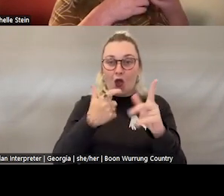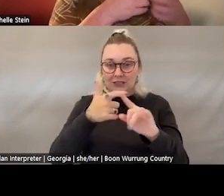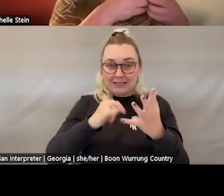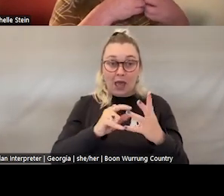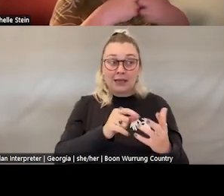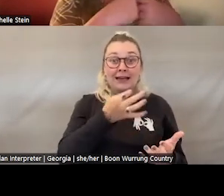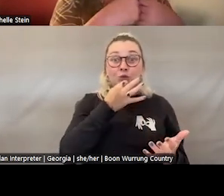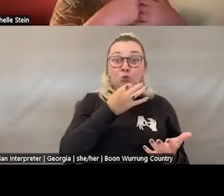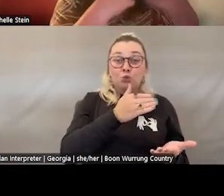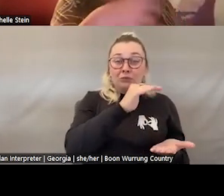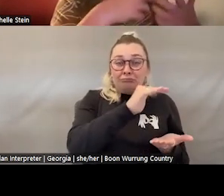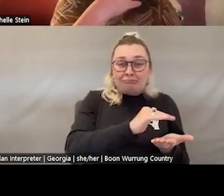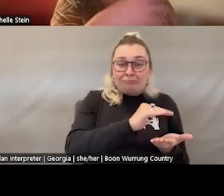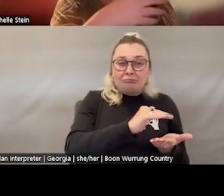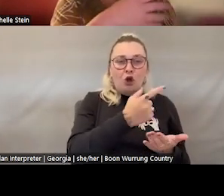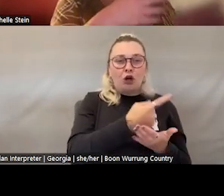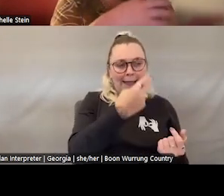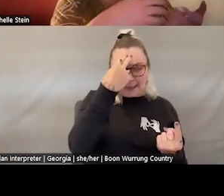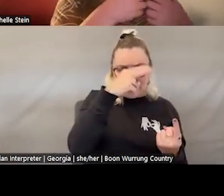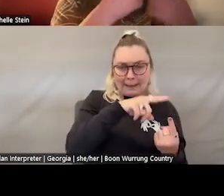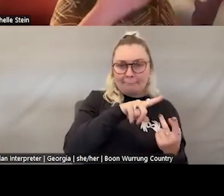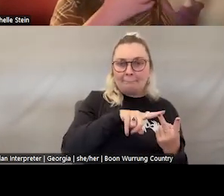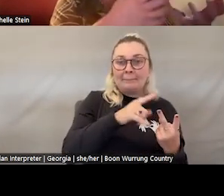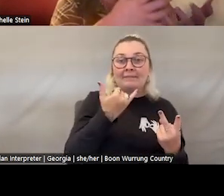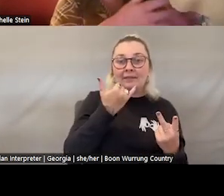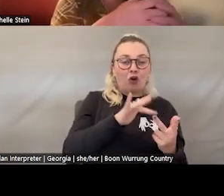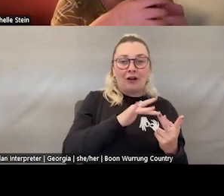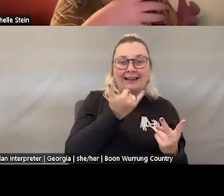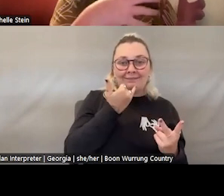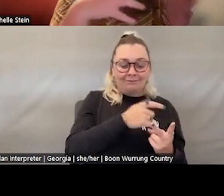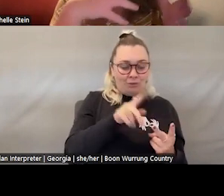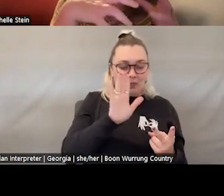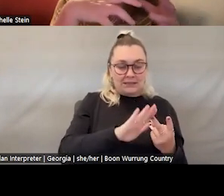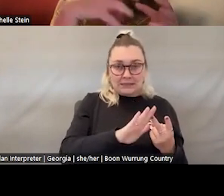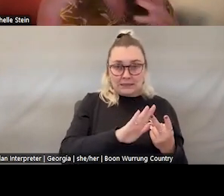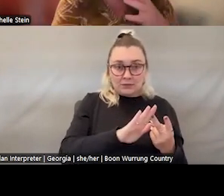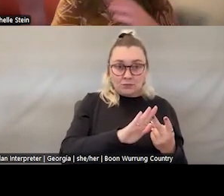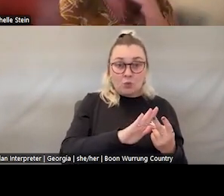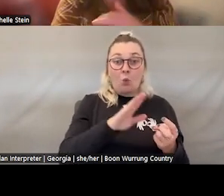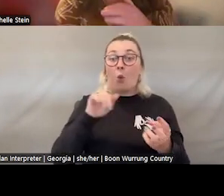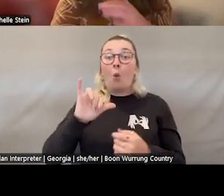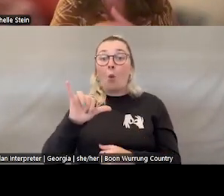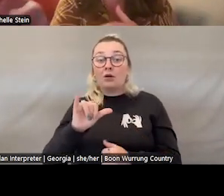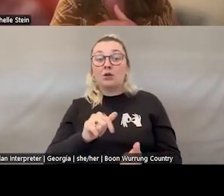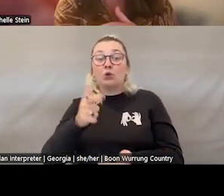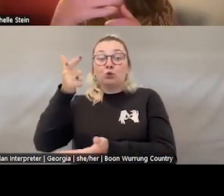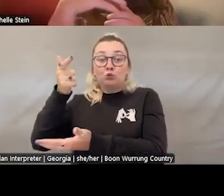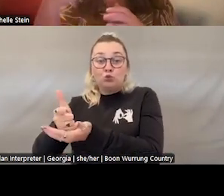so they only had names and contact details are nothing else, or they collected too much,